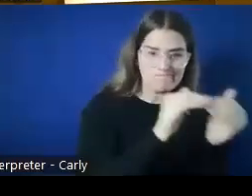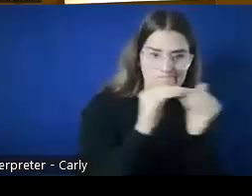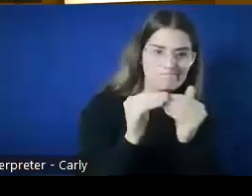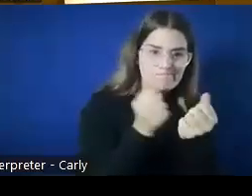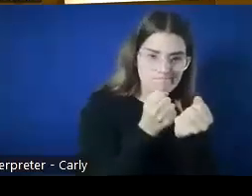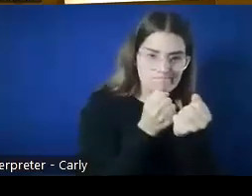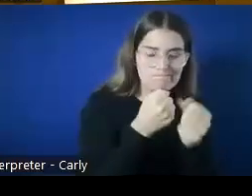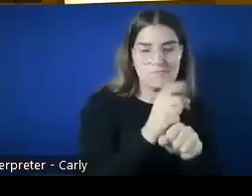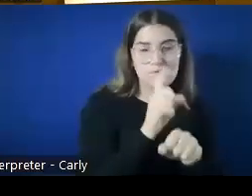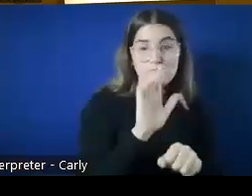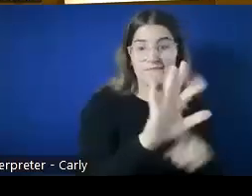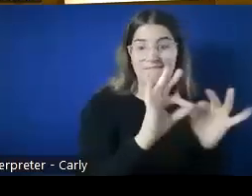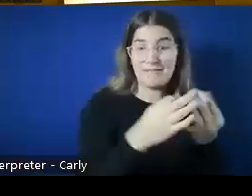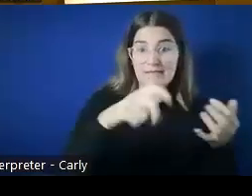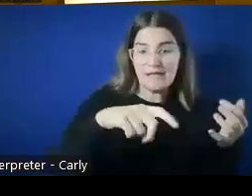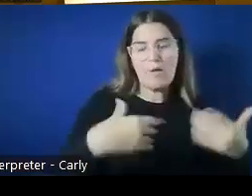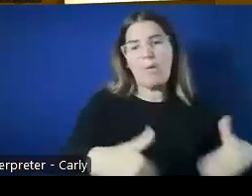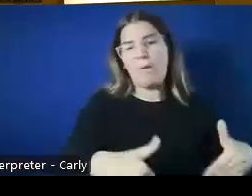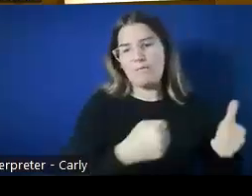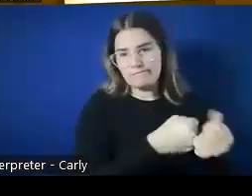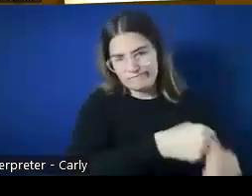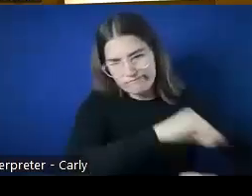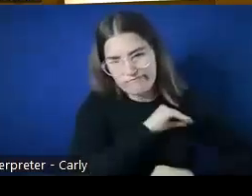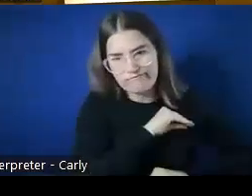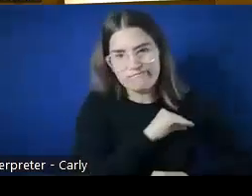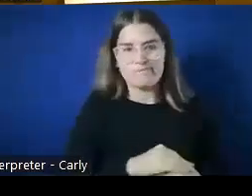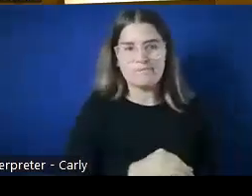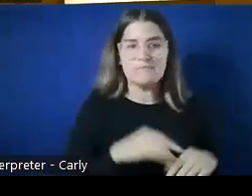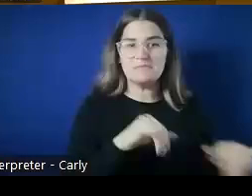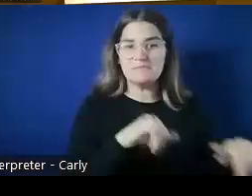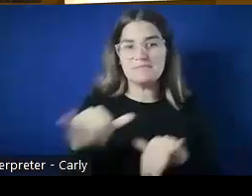needs of the families who are walking in in those caregivers we also have mental health therapists